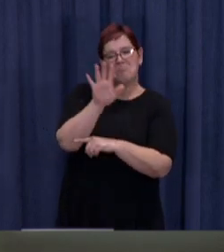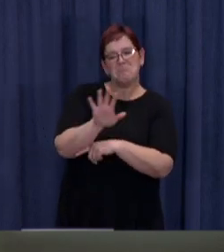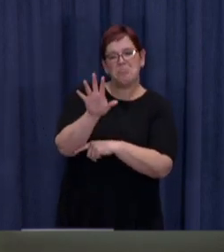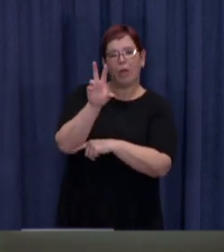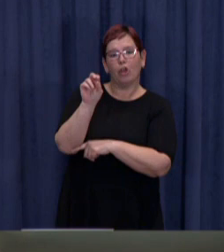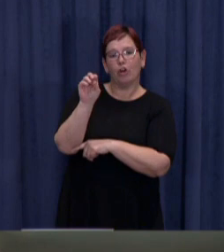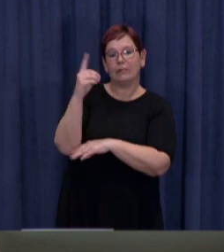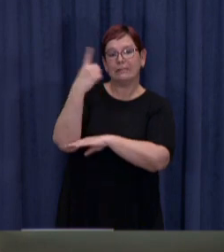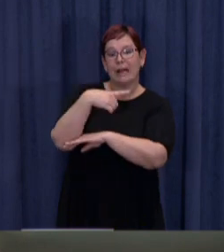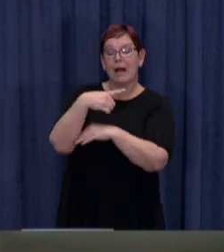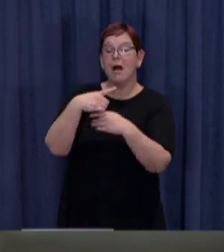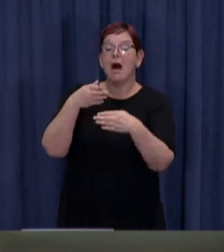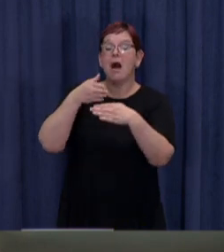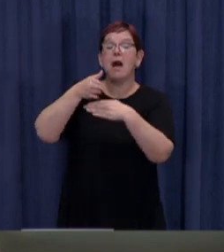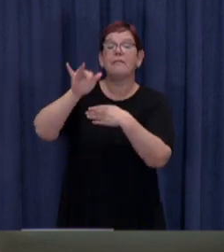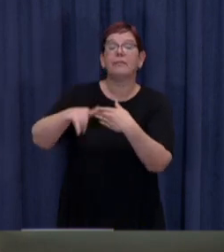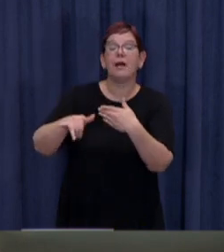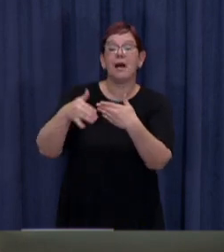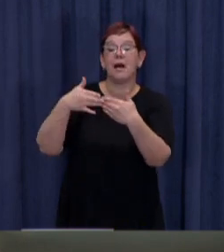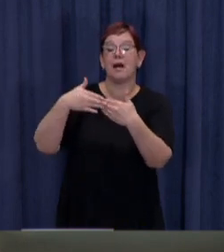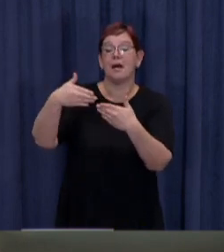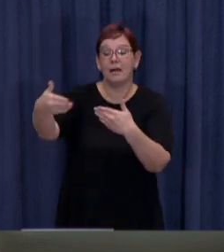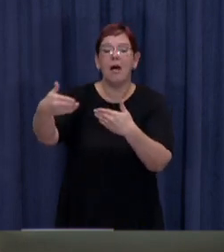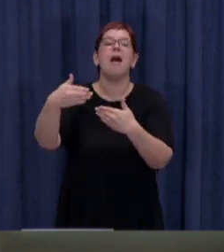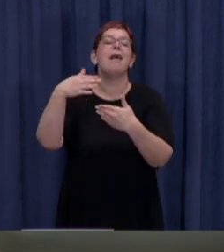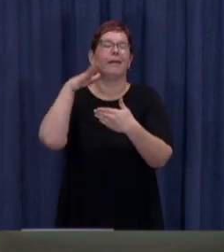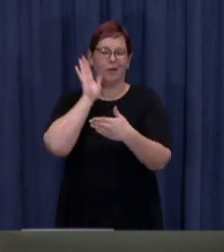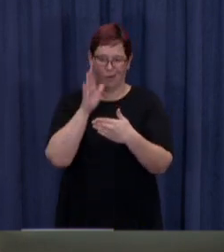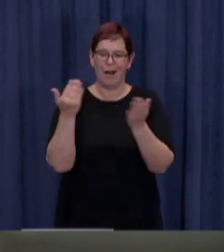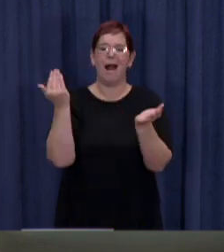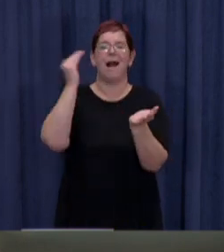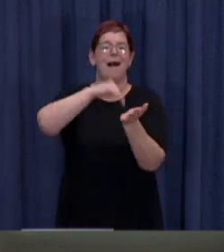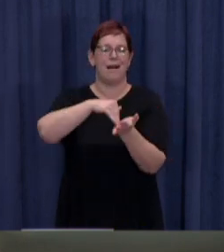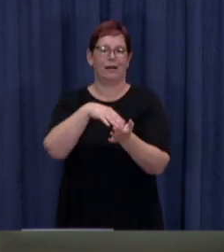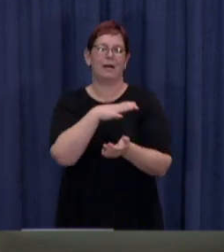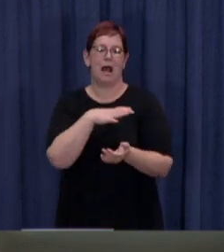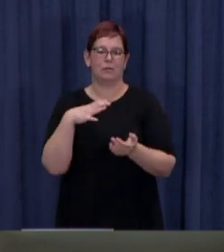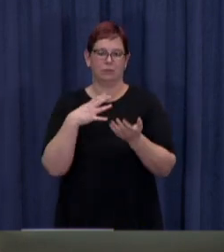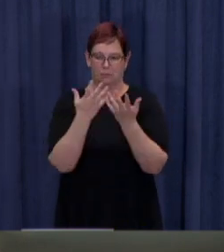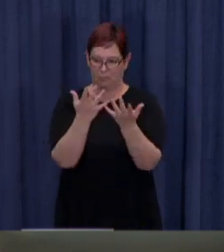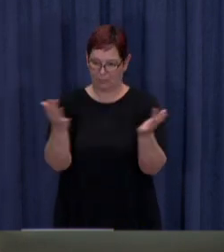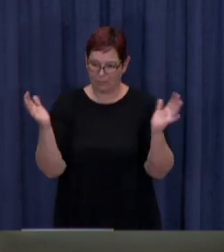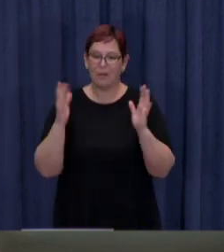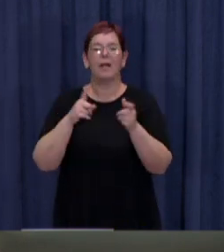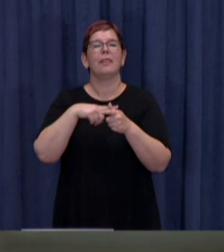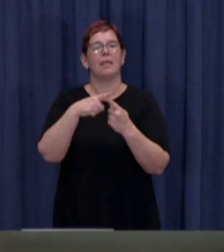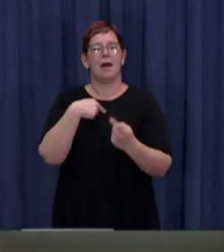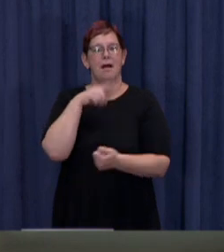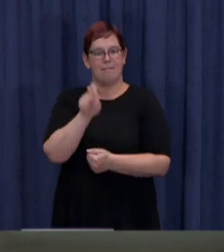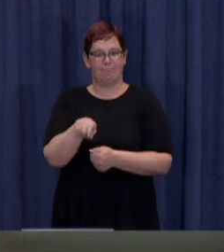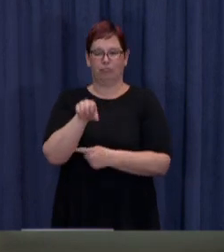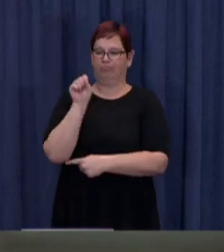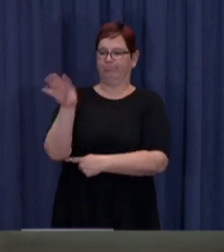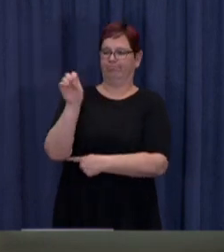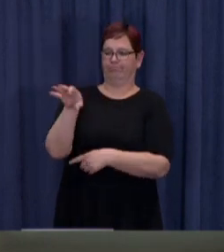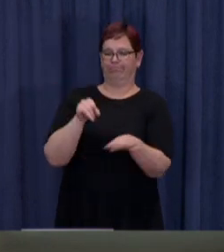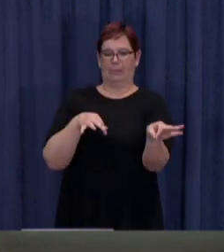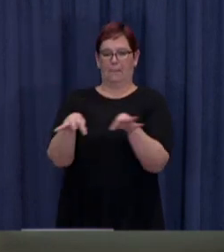that time it allows me to make any decision that council could make and so I will not hesitate to do that I'm gonna do it as I said upon advice which